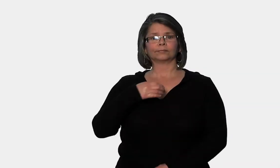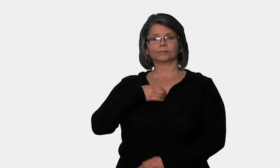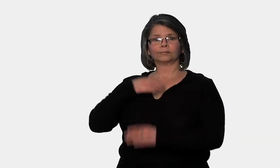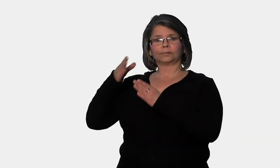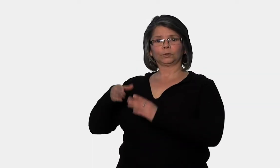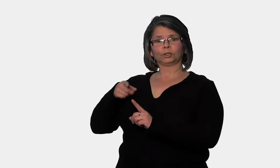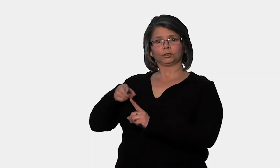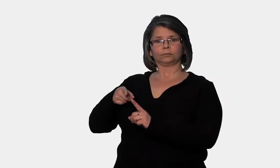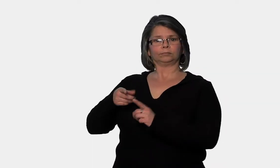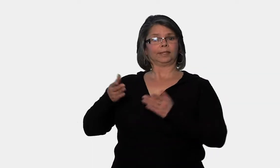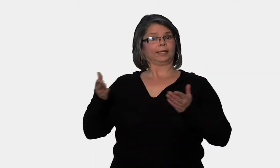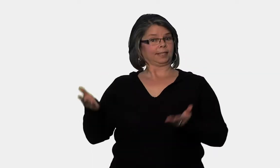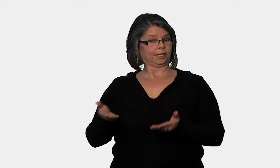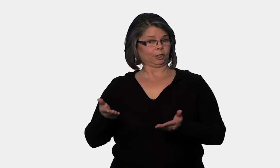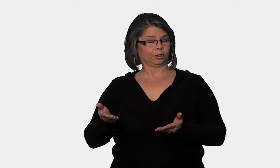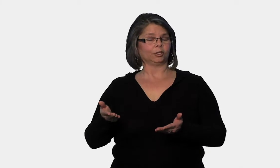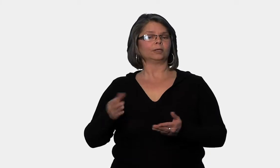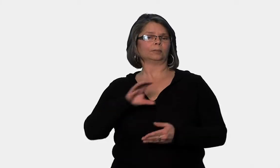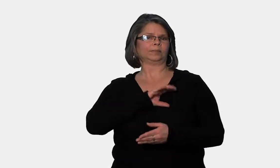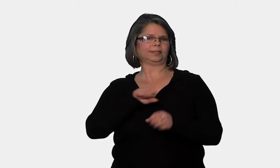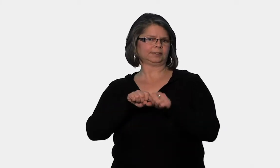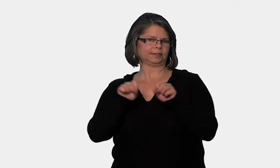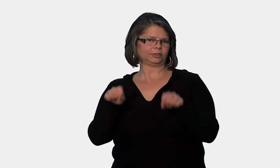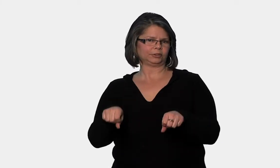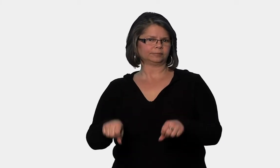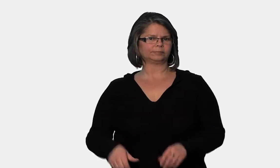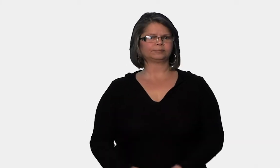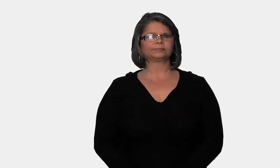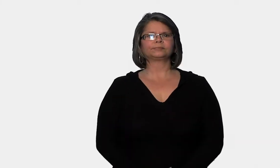The Complainant is at the Police Station